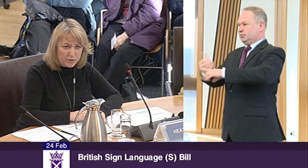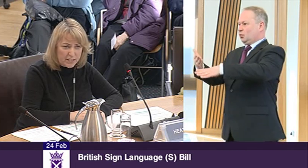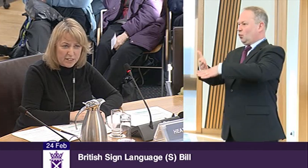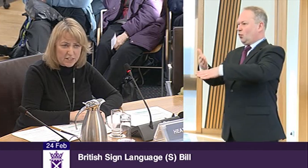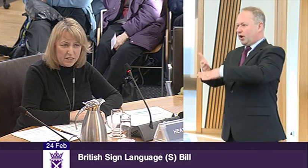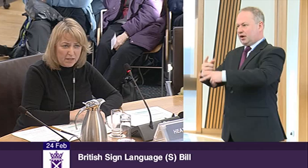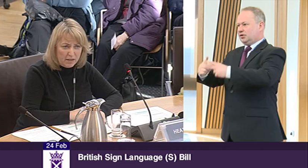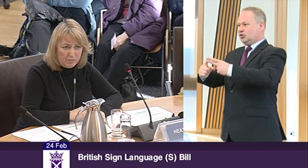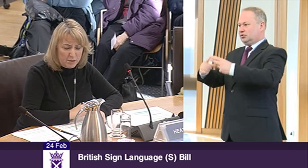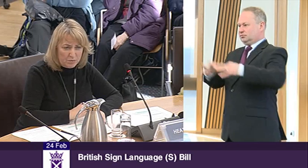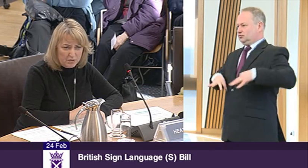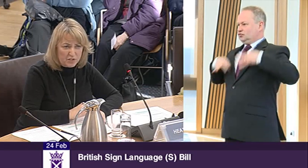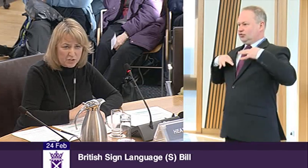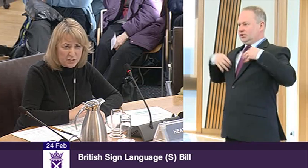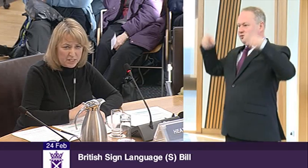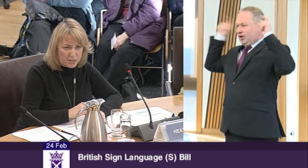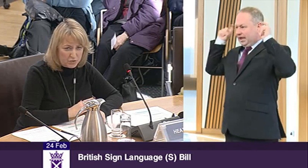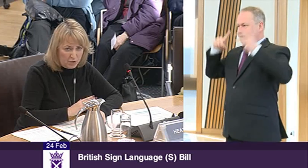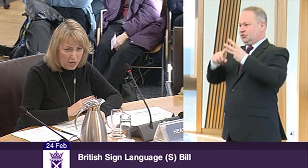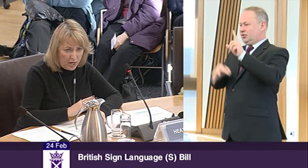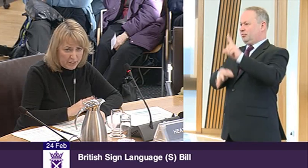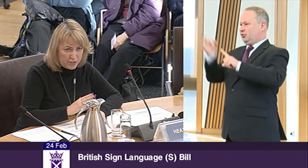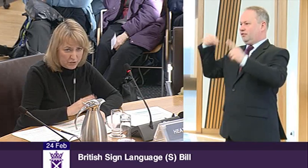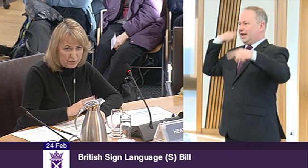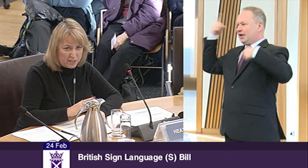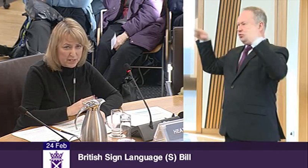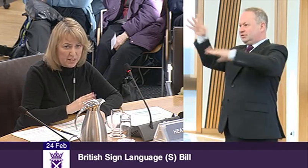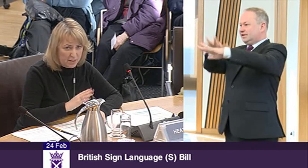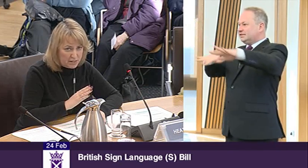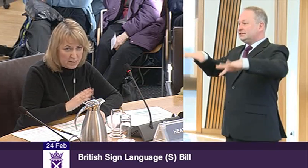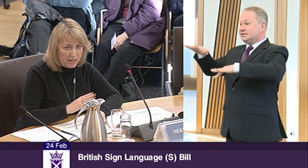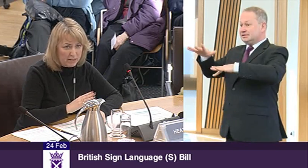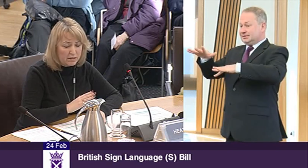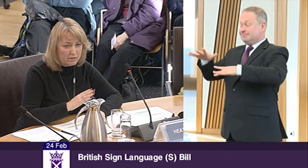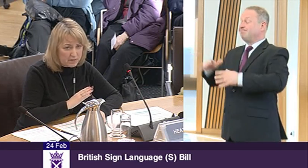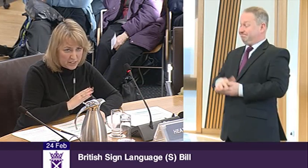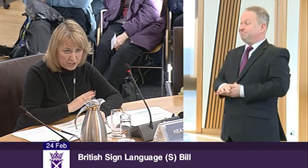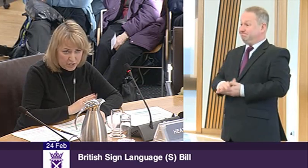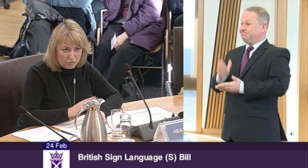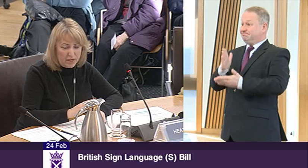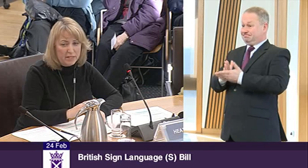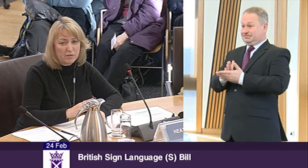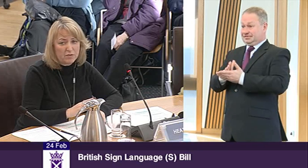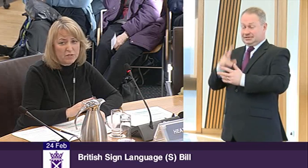support workers, radio aids and improved acoustics. Given the situation across Scotland just now